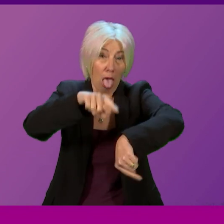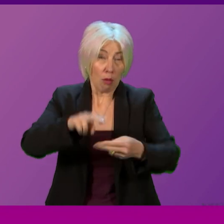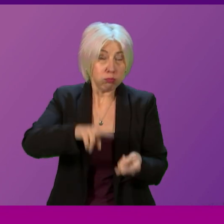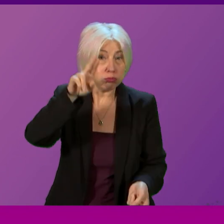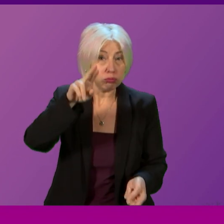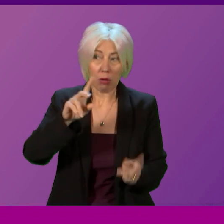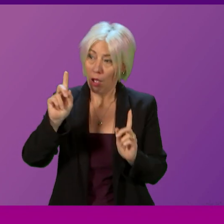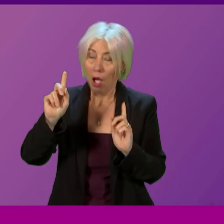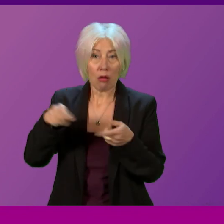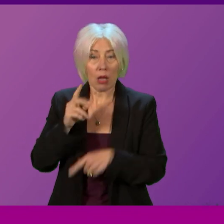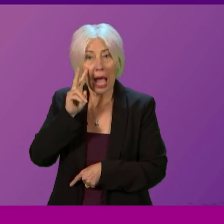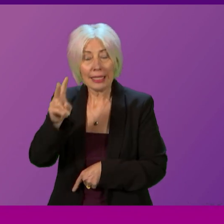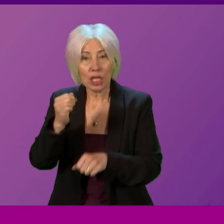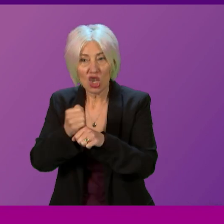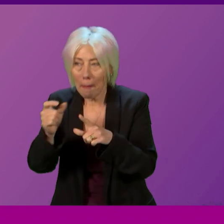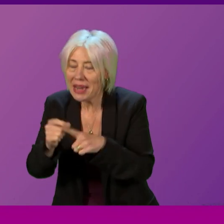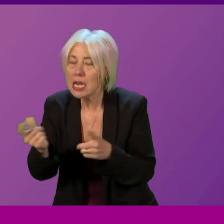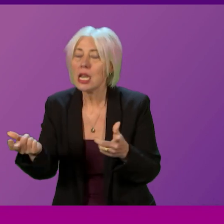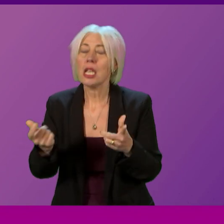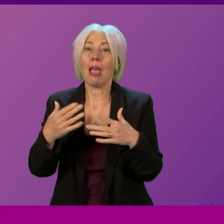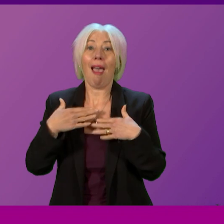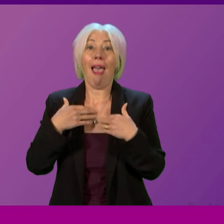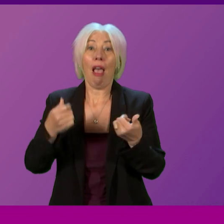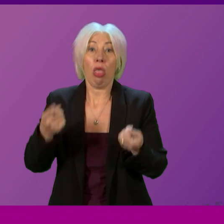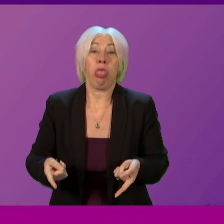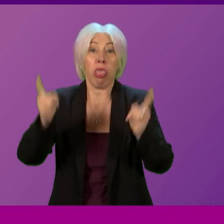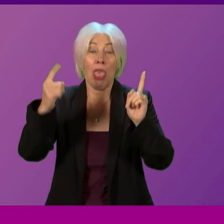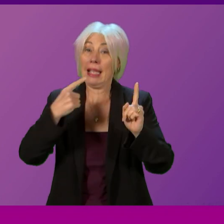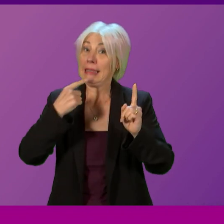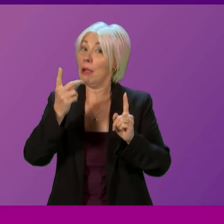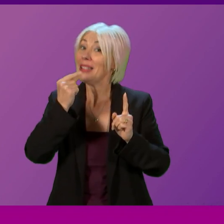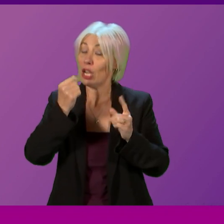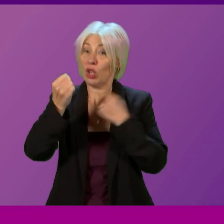practitioners, and health chiefs are warning of a two-tier system in our NHS.